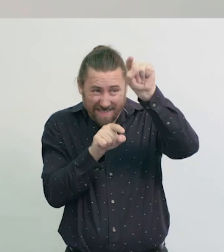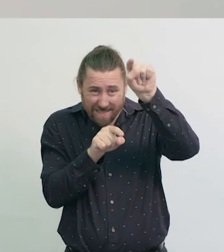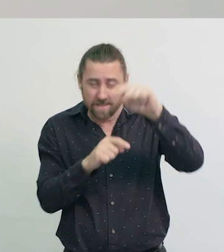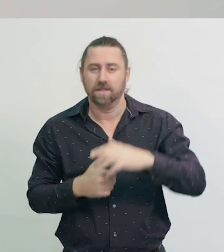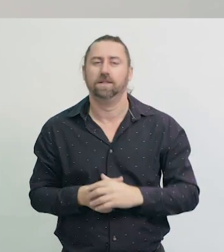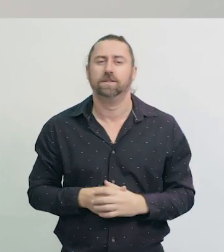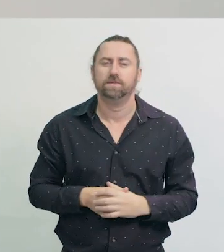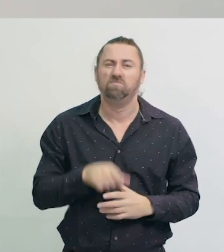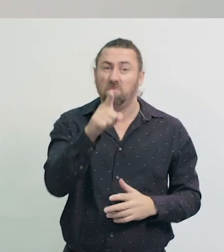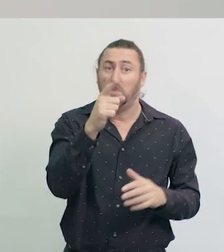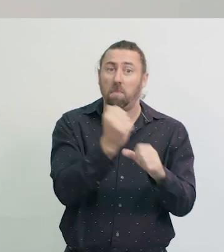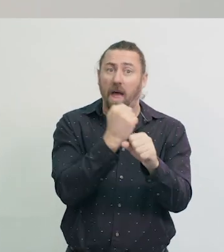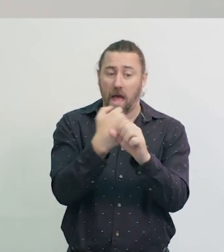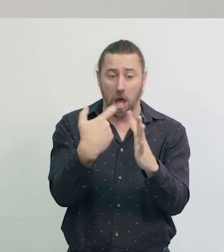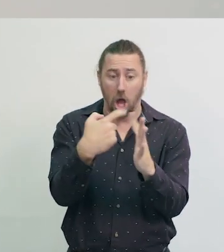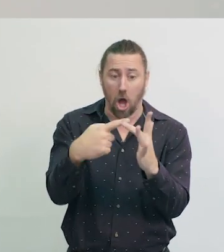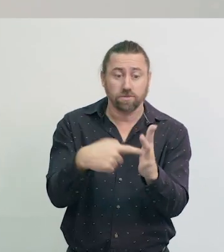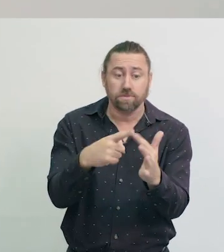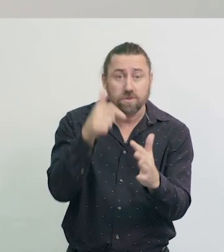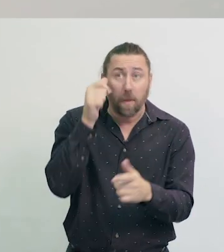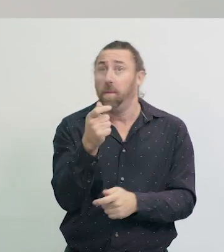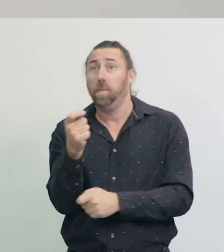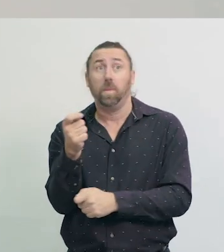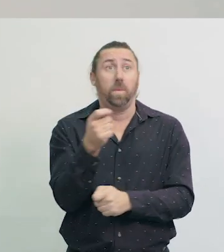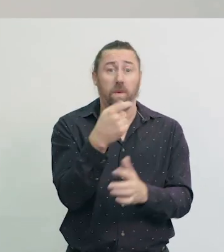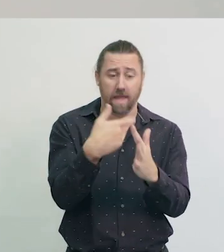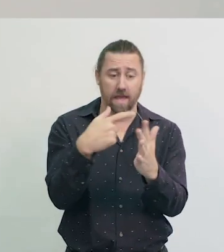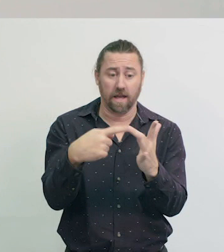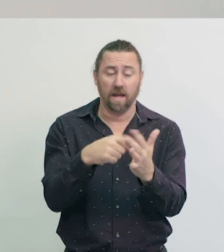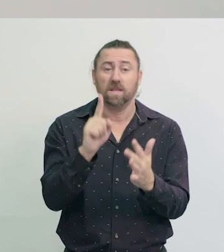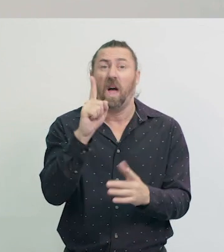Have you ever constructed a kite? Kites are often made of two lengths of bamboo,